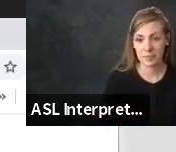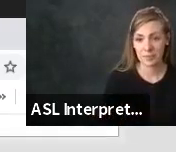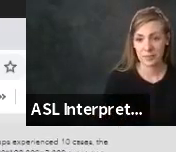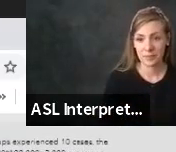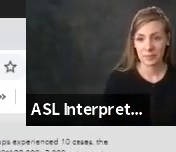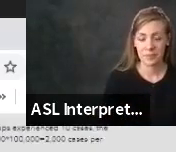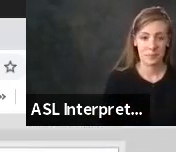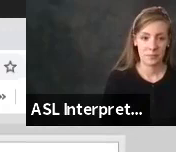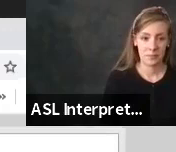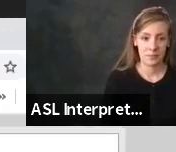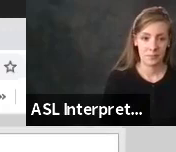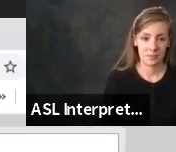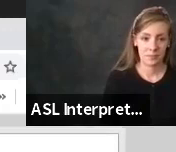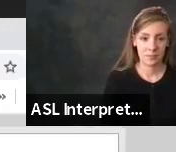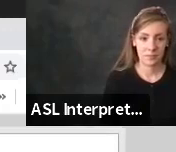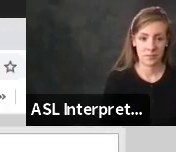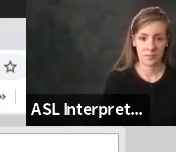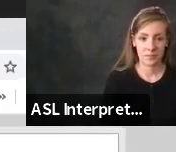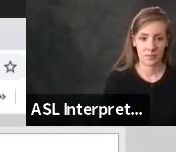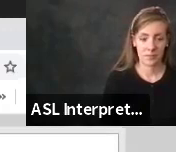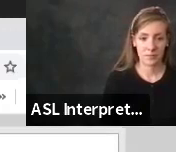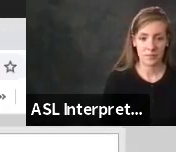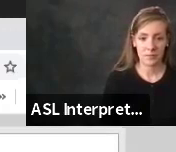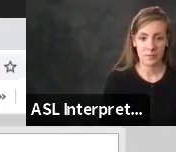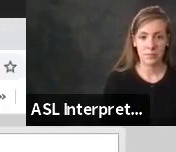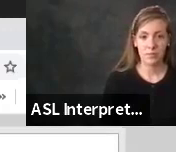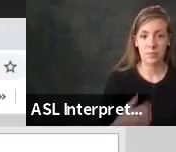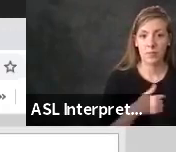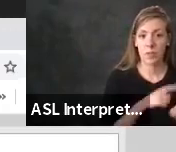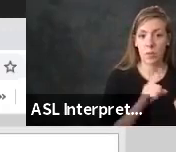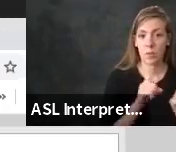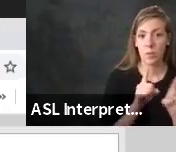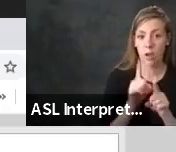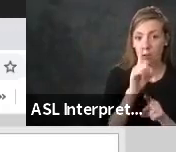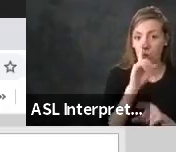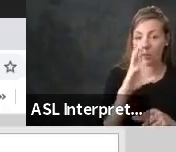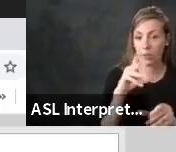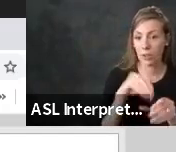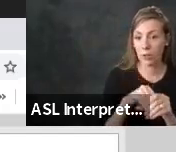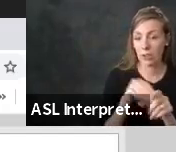Then we also are including trends over the past 60 days.